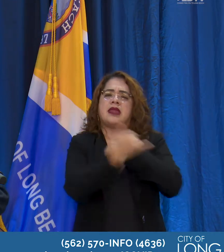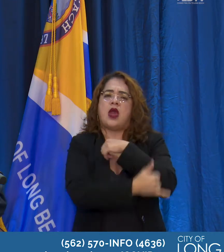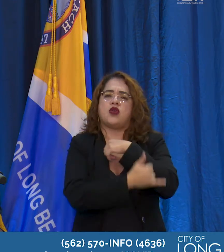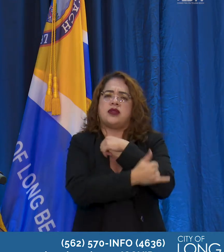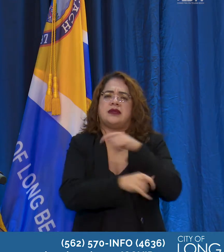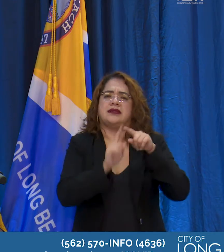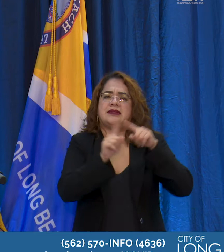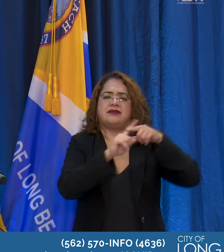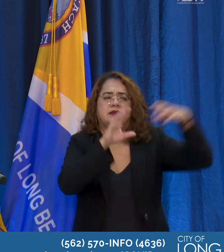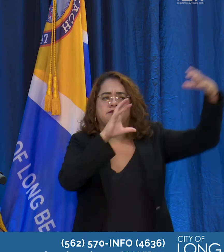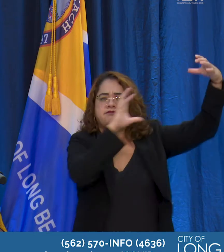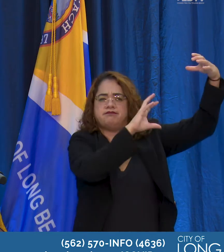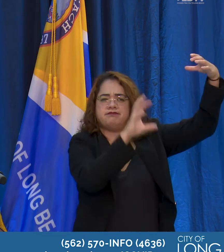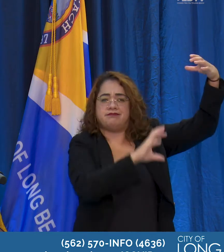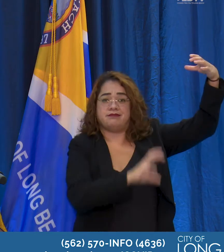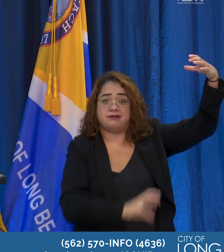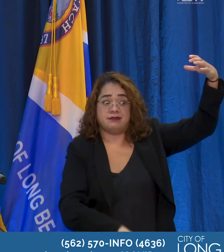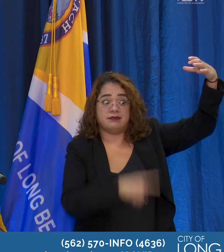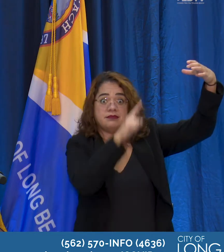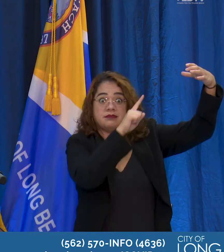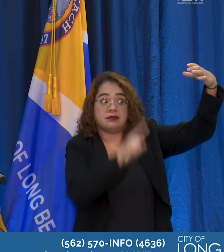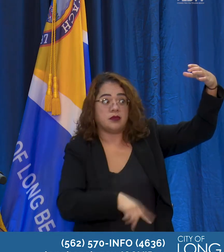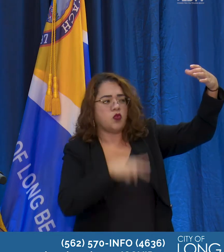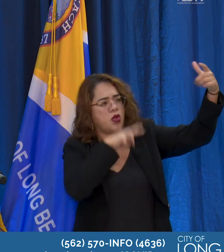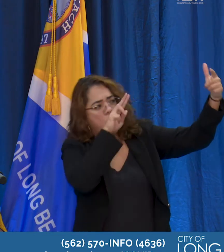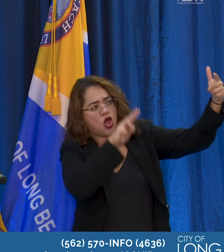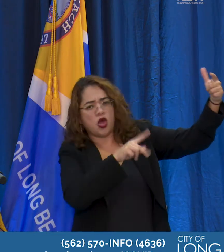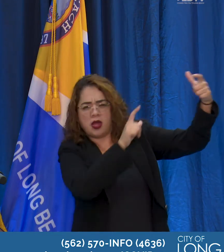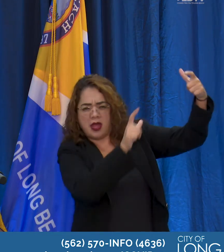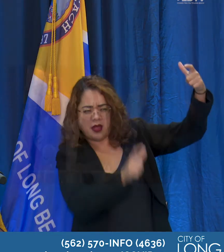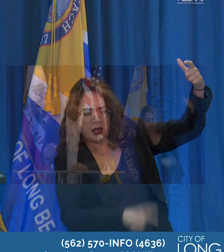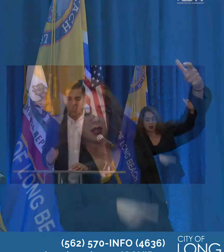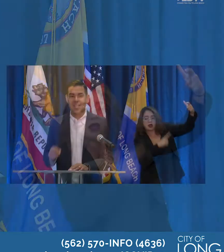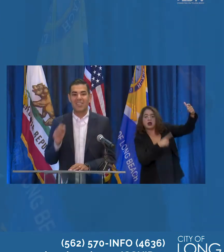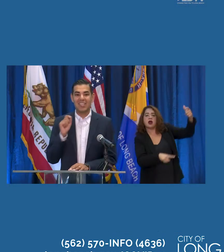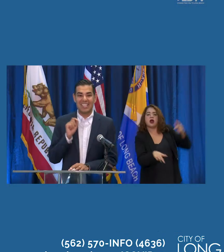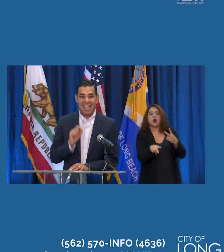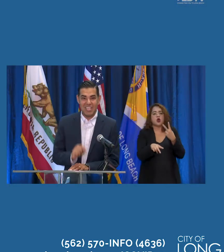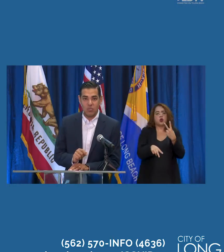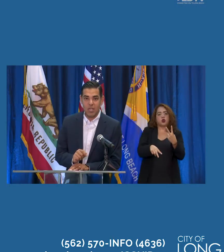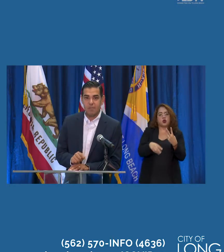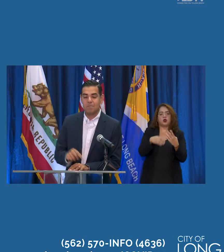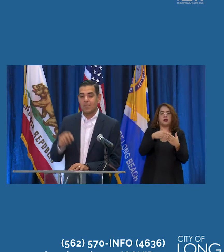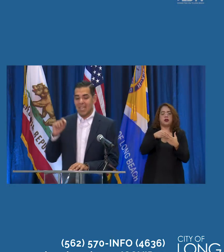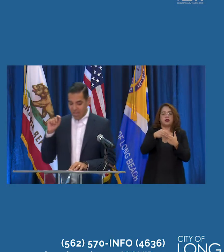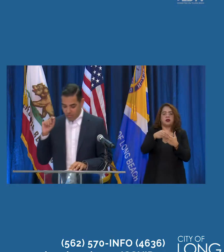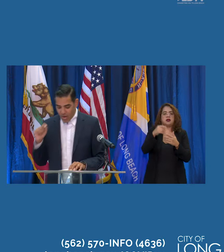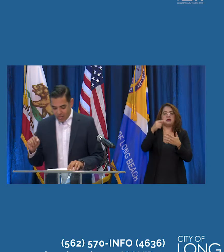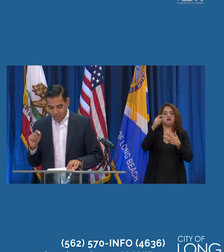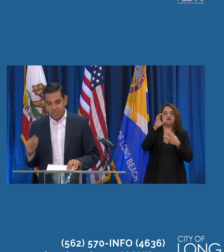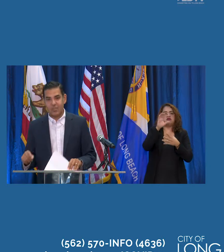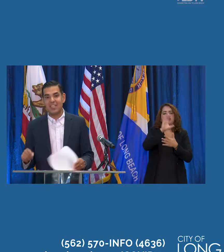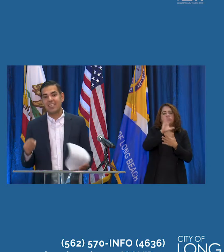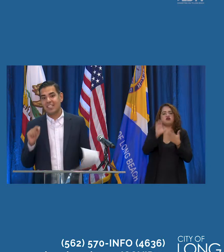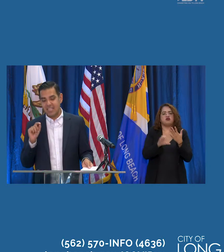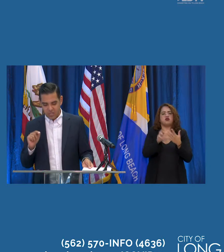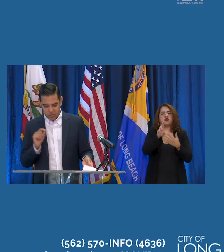California and it really looks at two leading criteria: the case rate and the positivity test